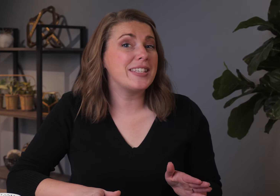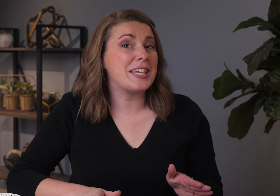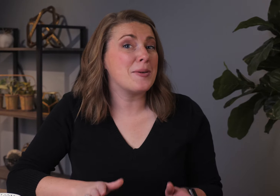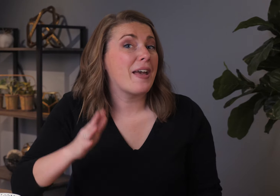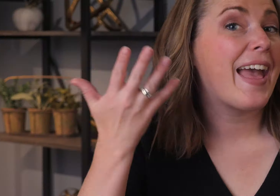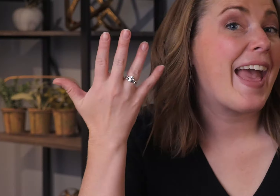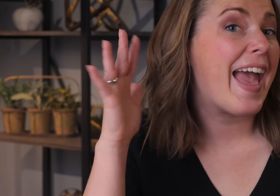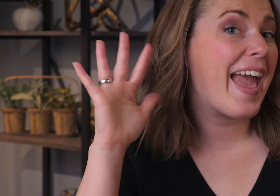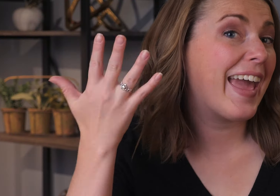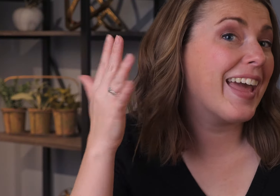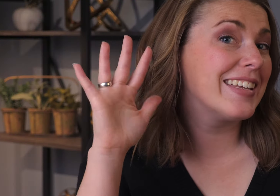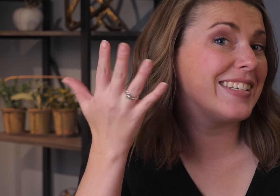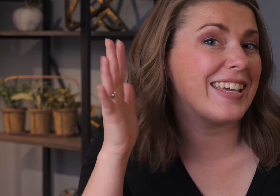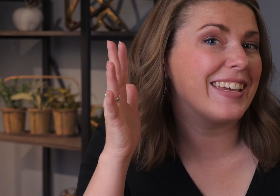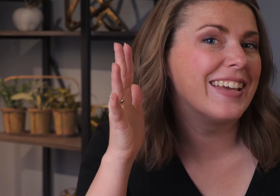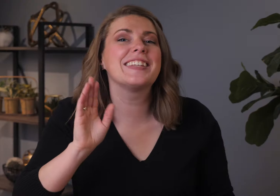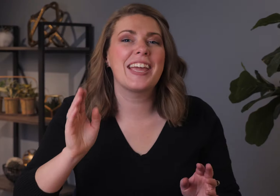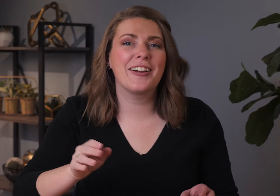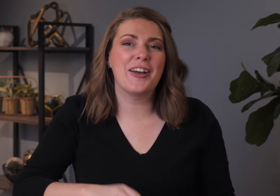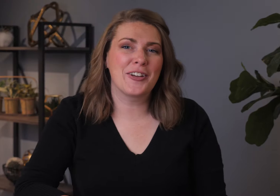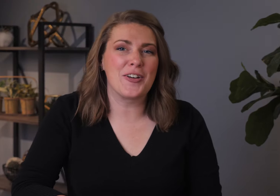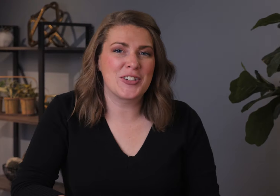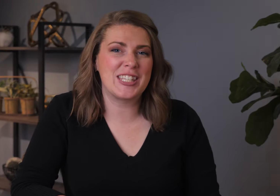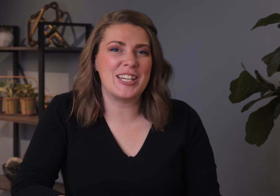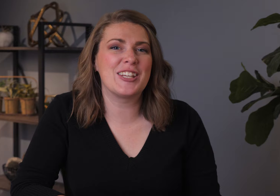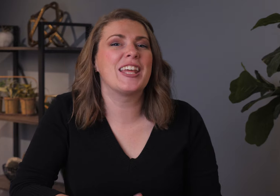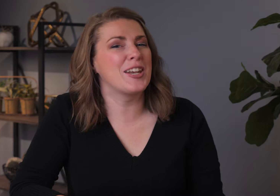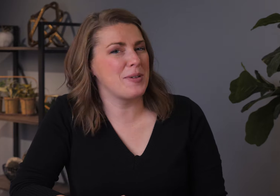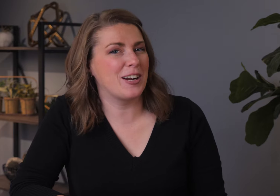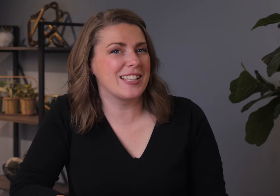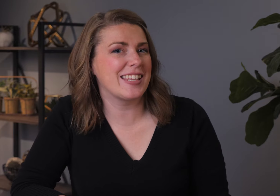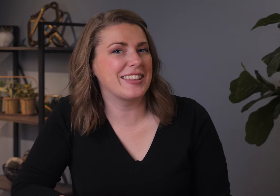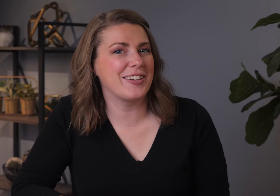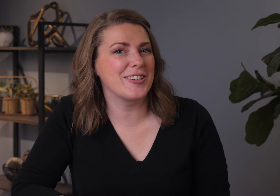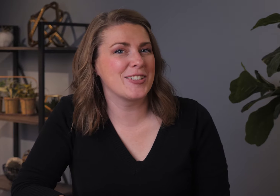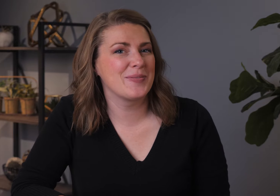These are the ones you'll want to keep 'handy' to carry on a conversation in American Sign Language.